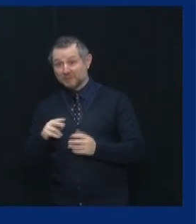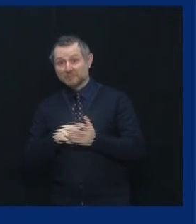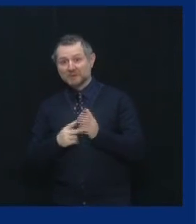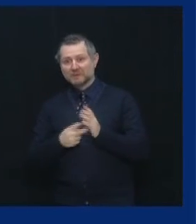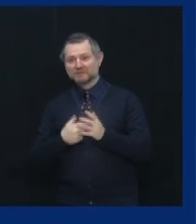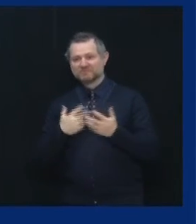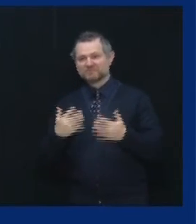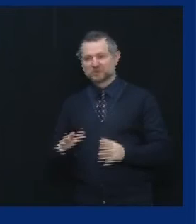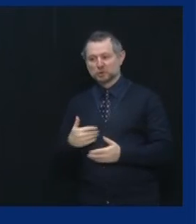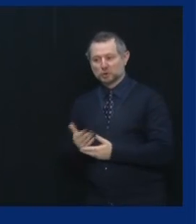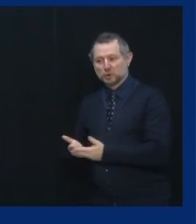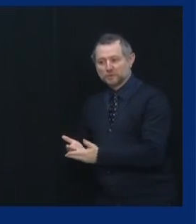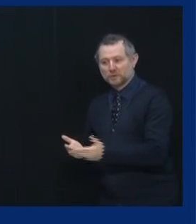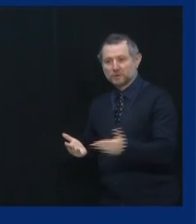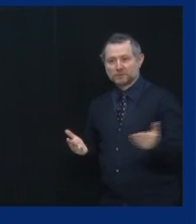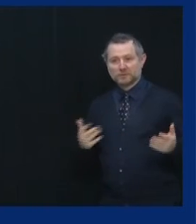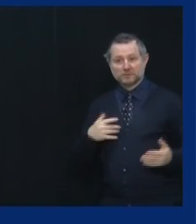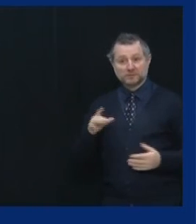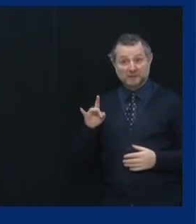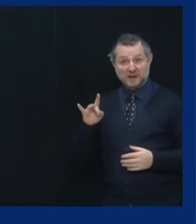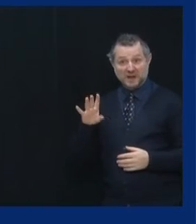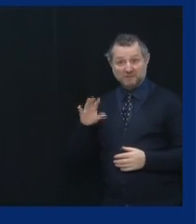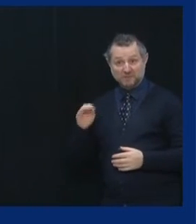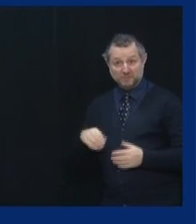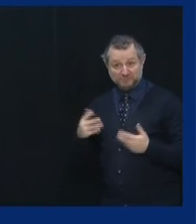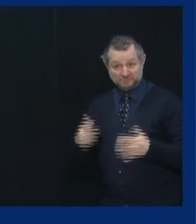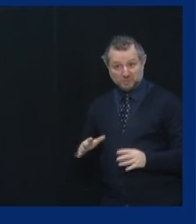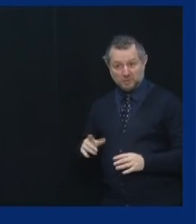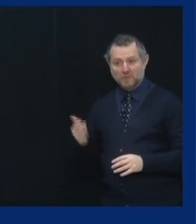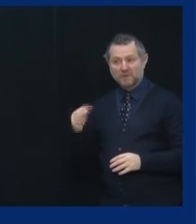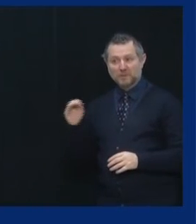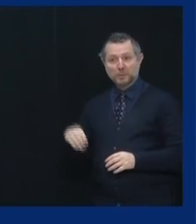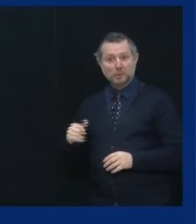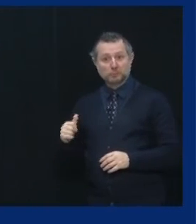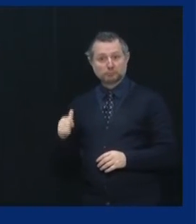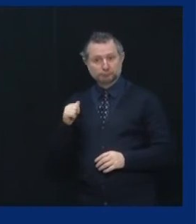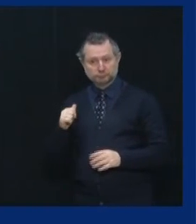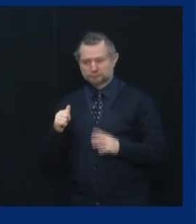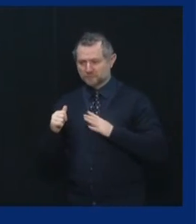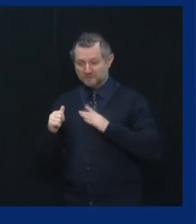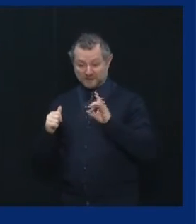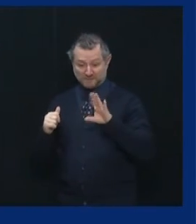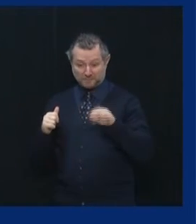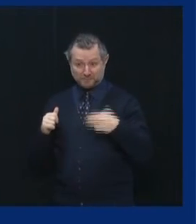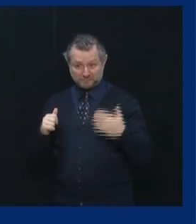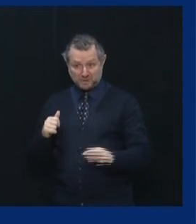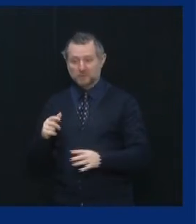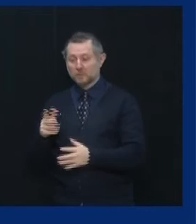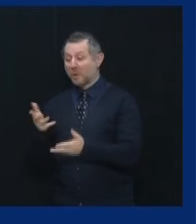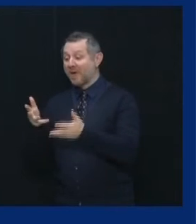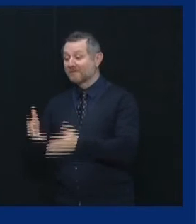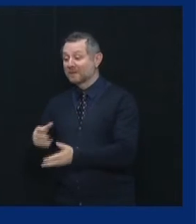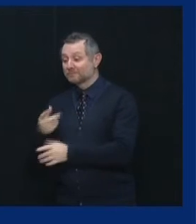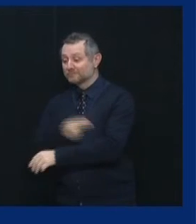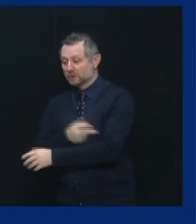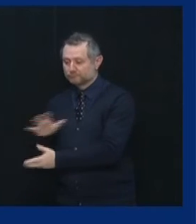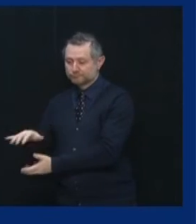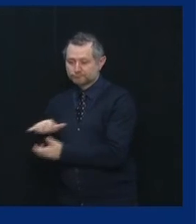WHEN A HOSPITAL GETS TO